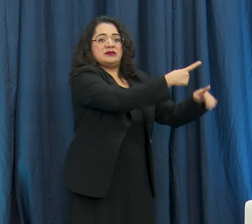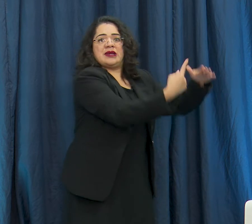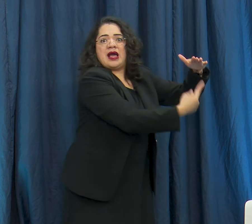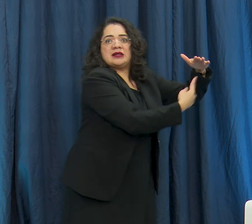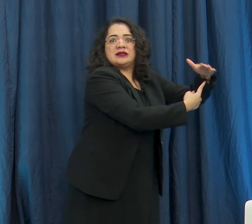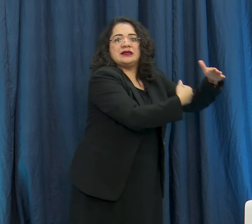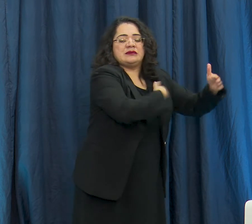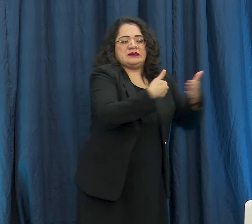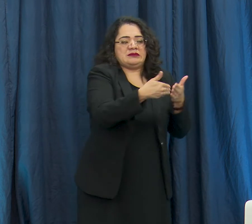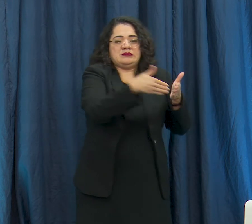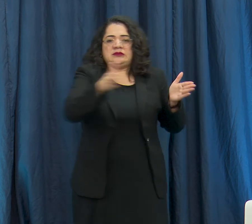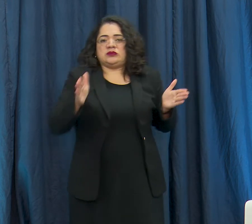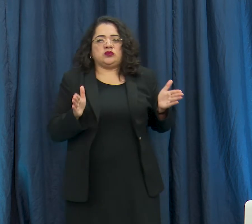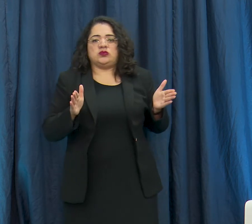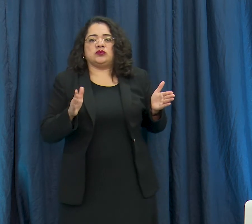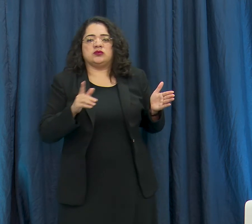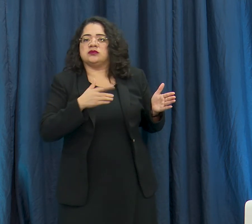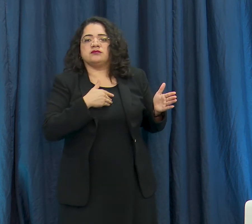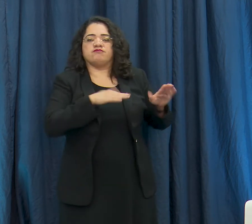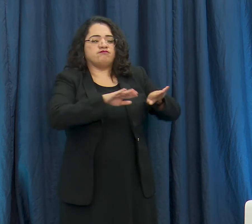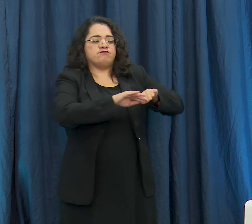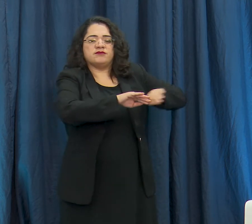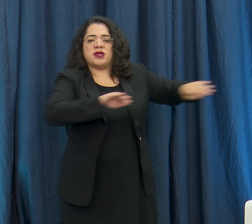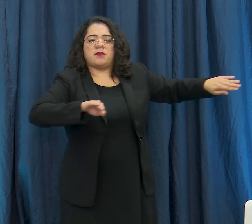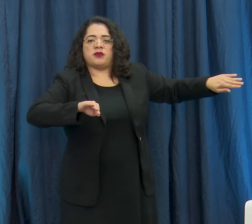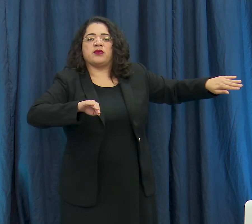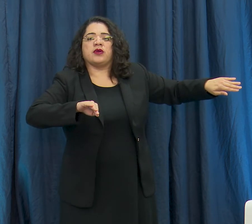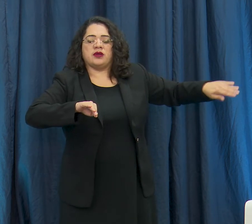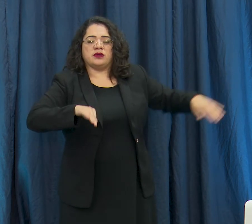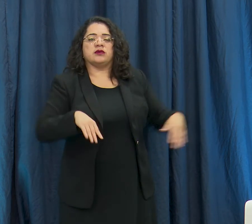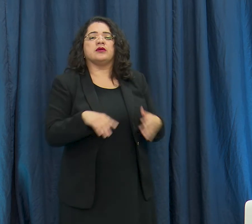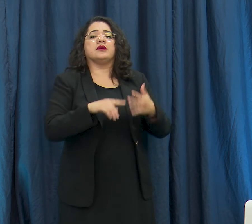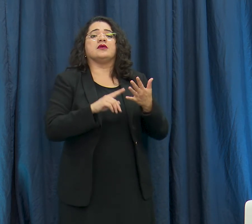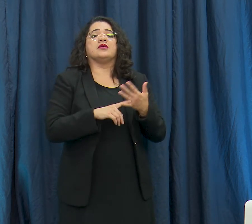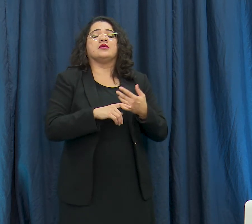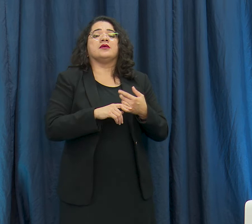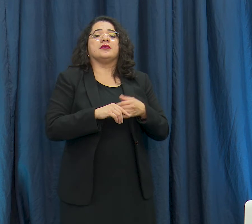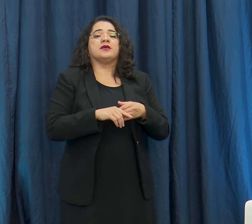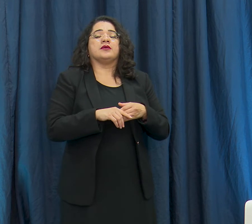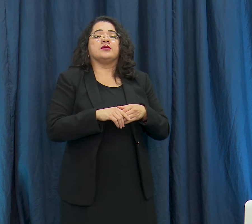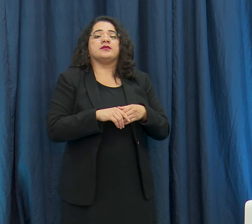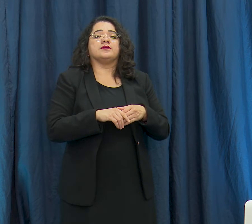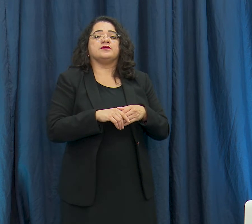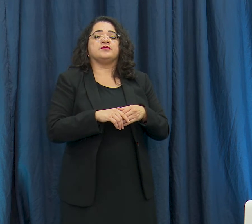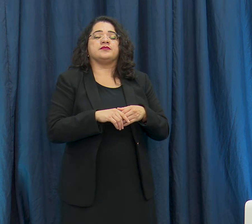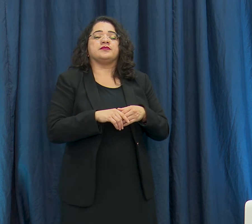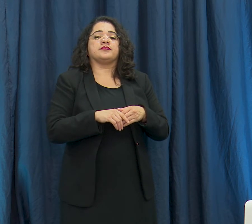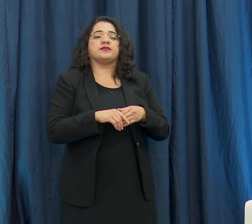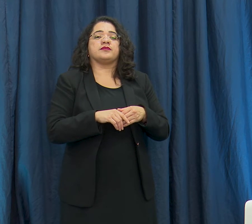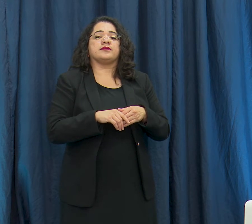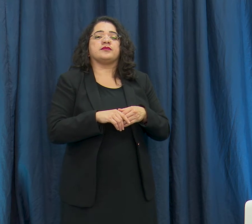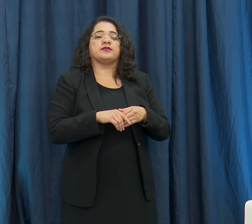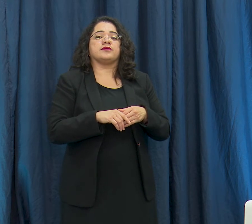OS own quitted or de alguien que tiene o pilot an air cover this in my way SI